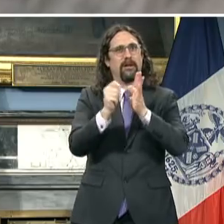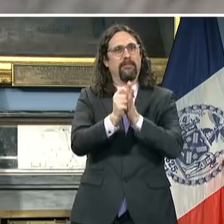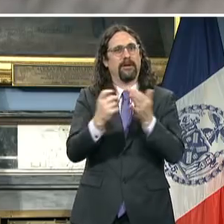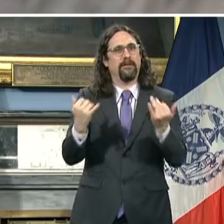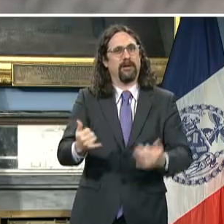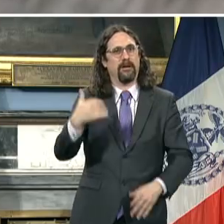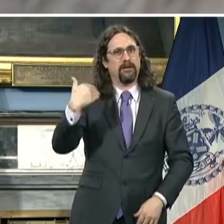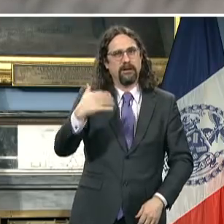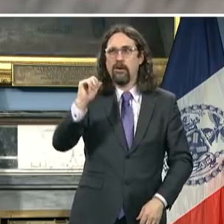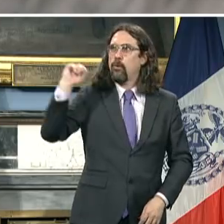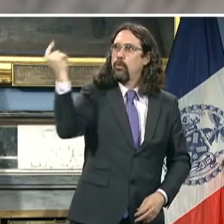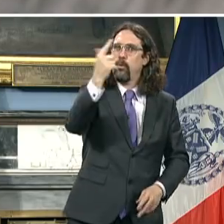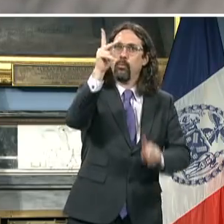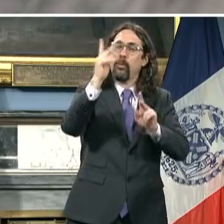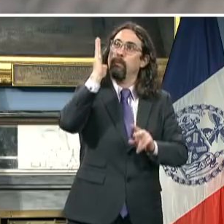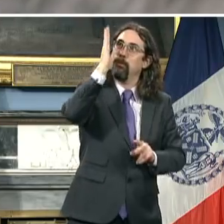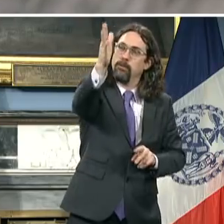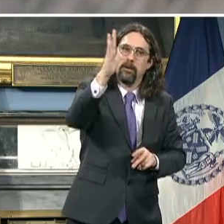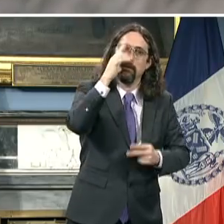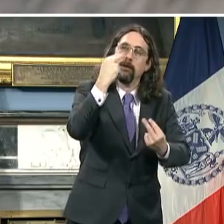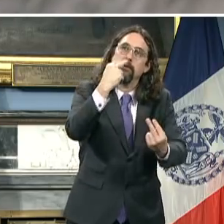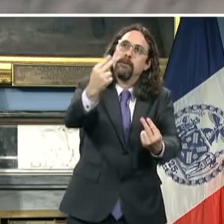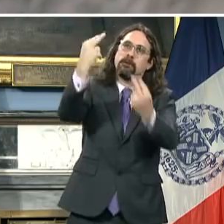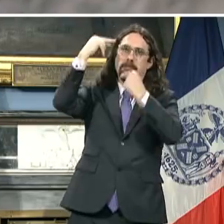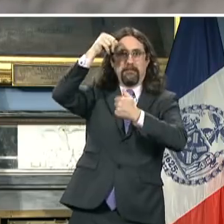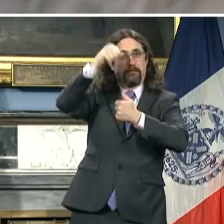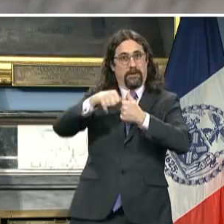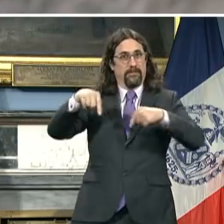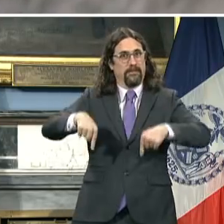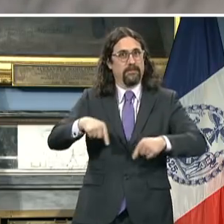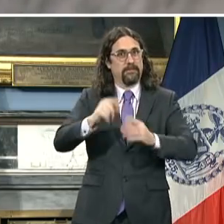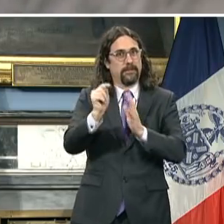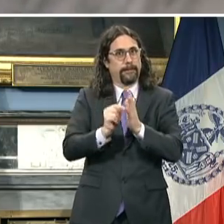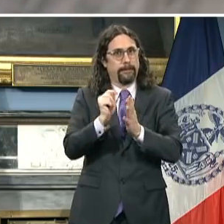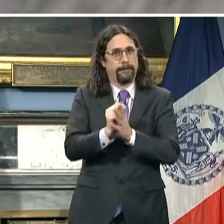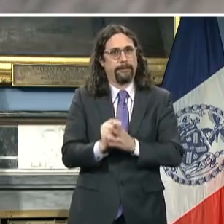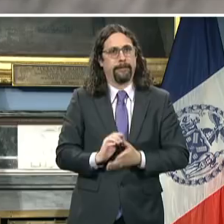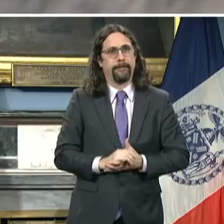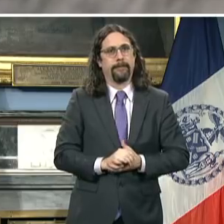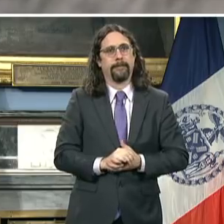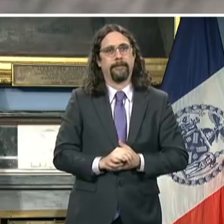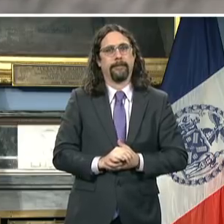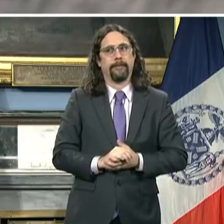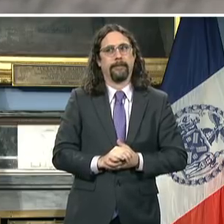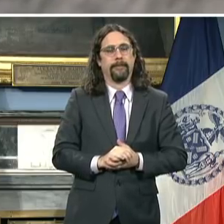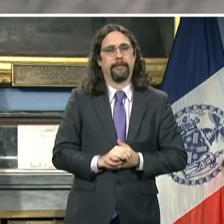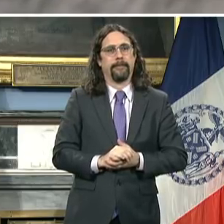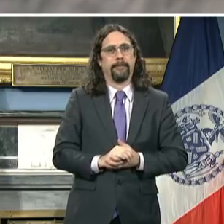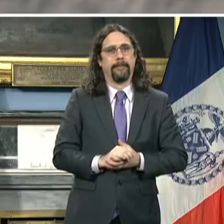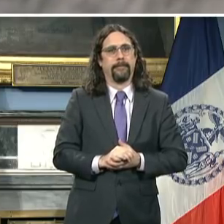US TO SHOW WHAT WE CAN DO IN THIS MOMENT OF CRISIS AND THAT'S WHAT FOLKS ARE DOING HERE AT THE NAVY